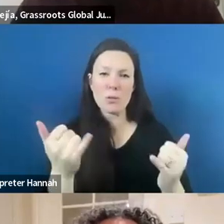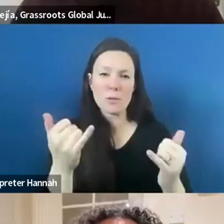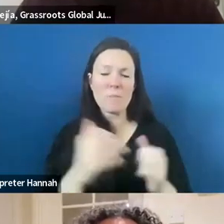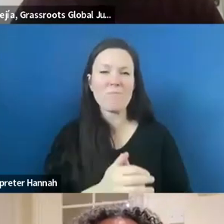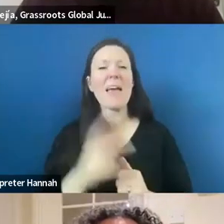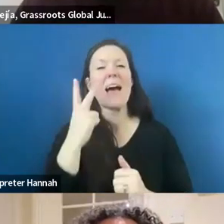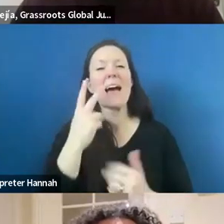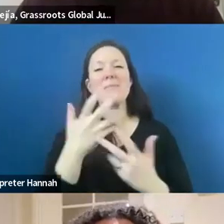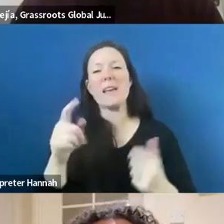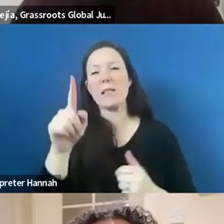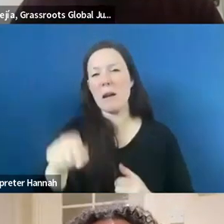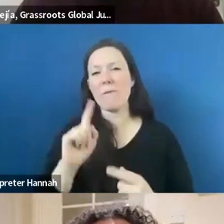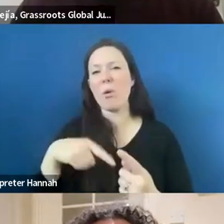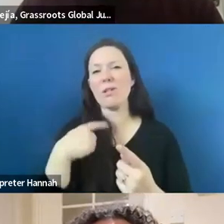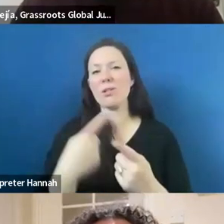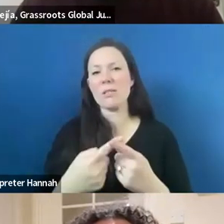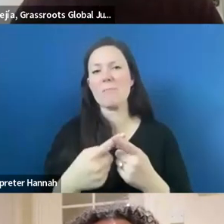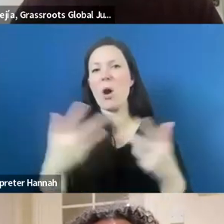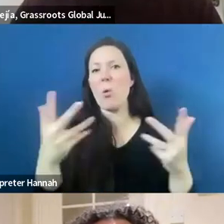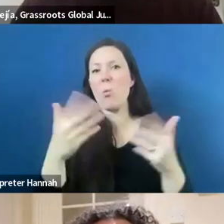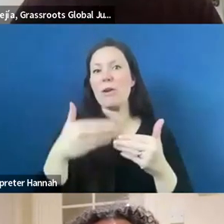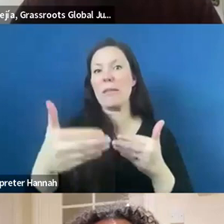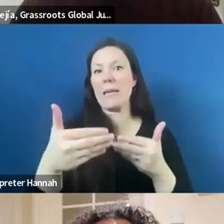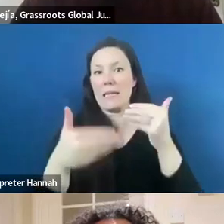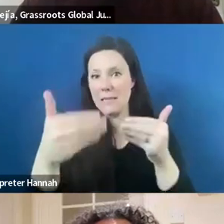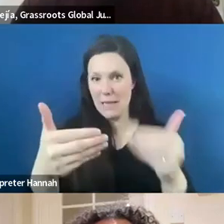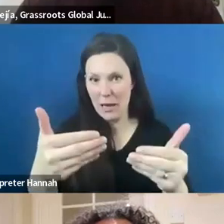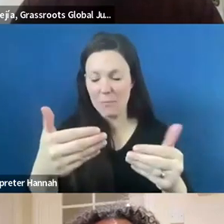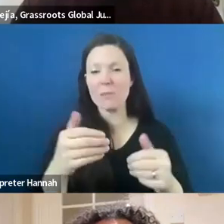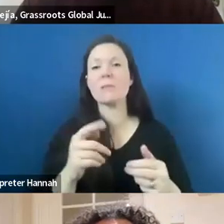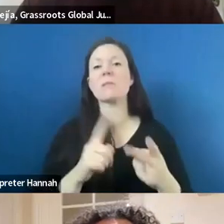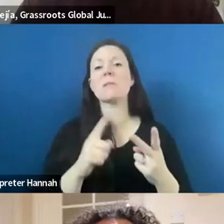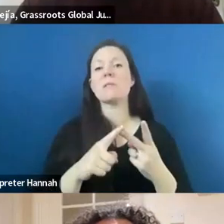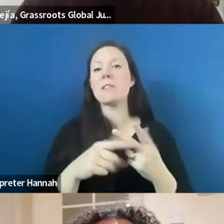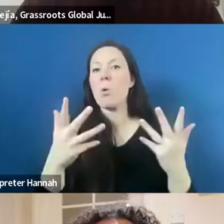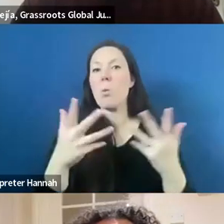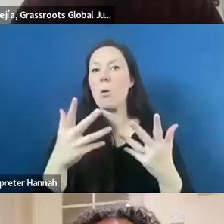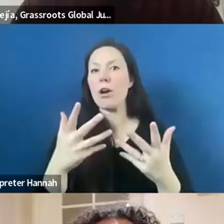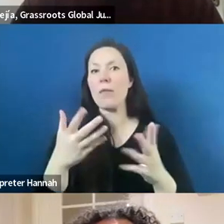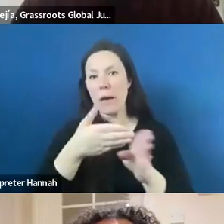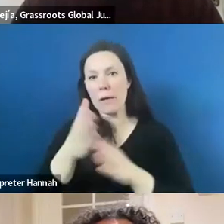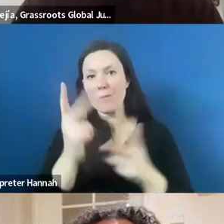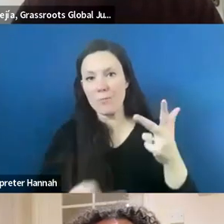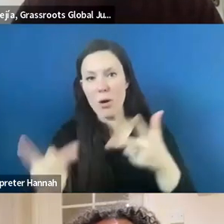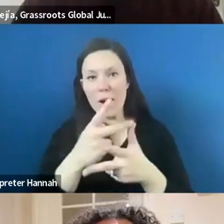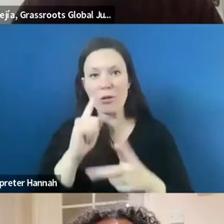from the audience about what next steps should be taken, what the sort of big priority should be for those in the environmental justice movement.